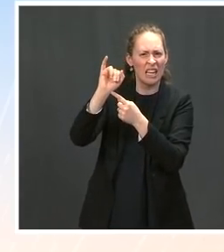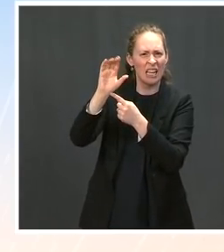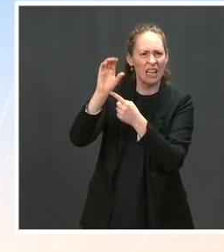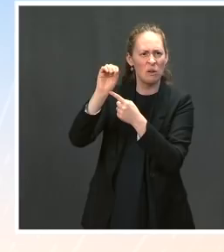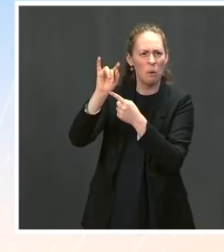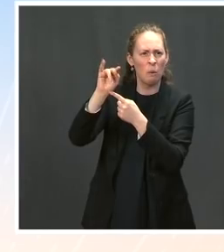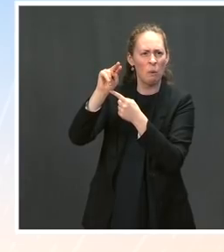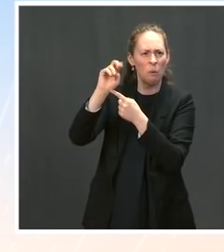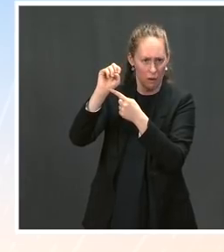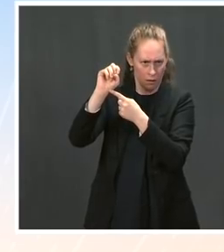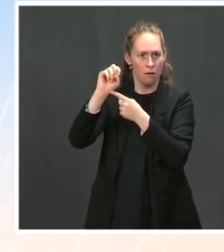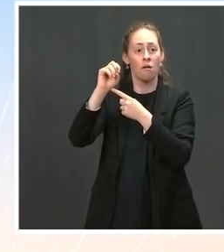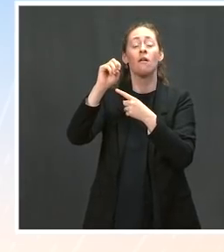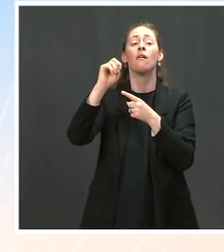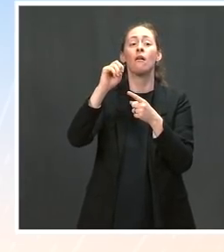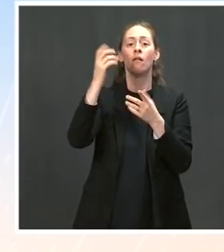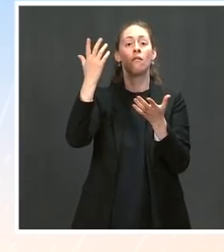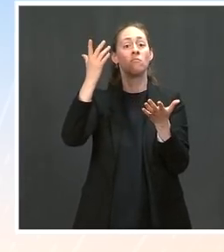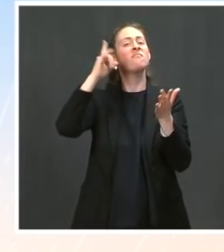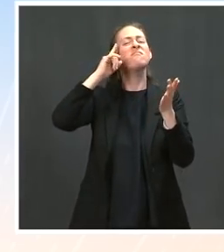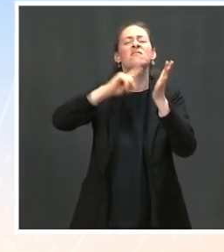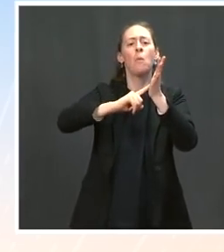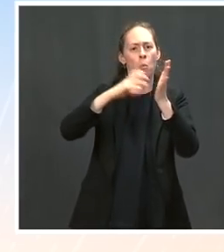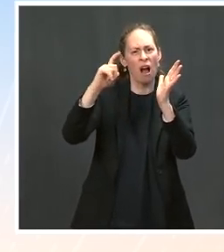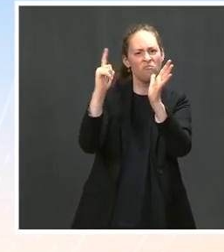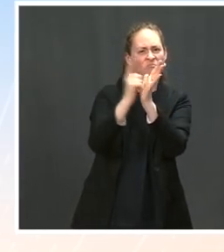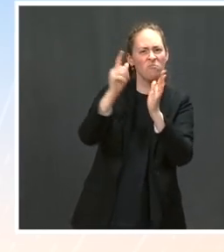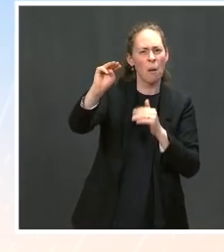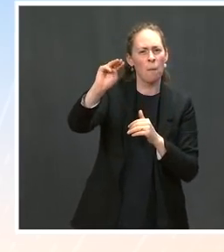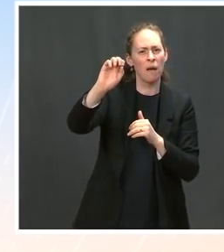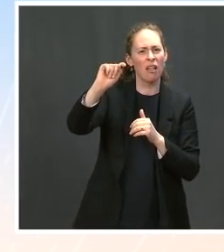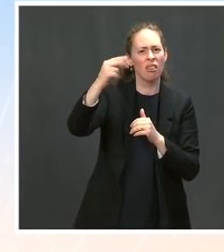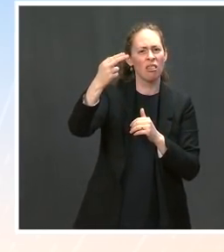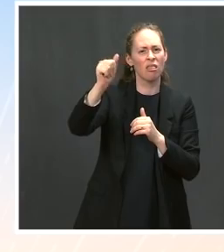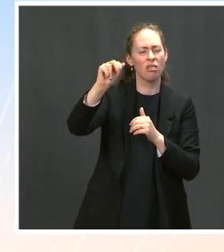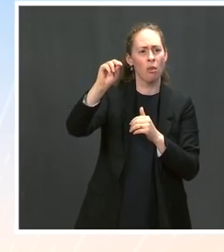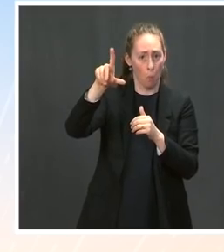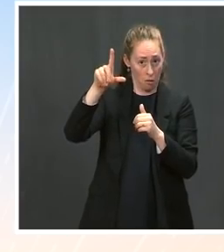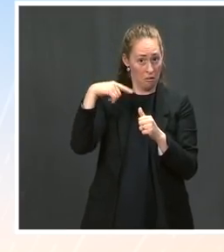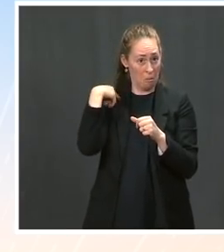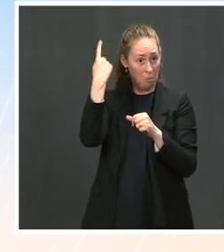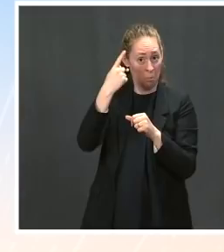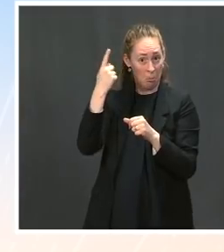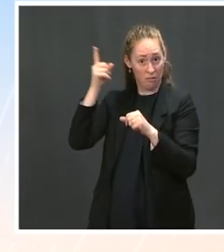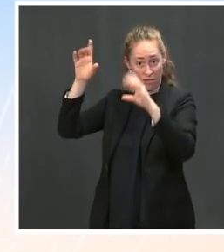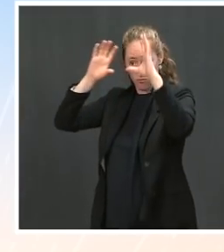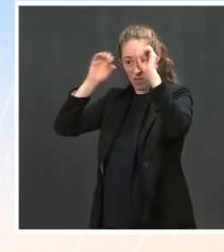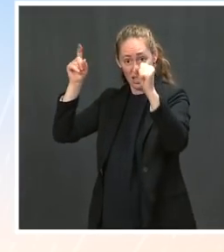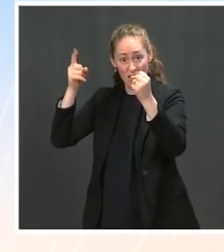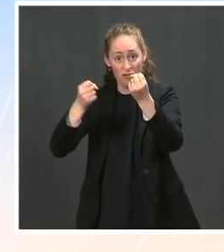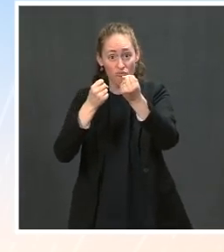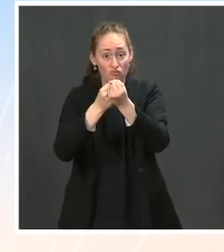Is that something you can update us on, about whether the administration favors either of these positions? Ms. Psaki: I don't -- I have seen the report, of course.